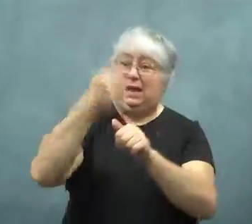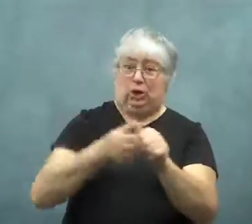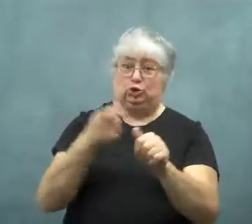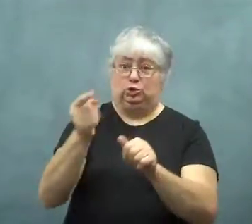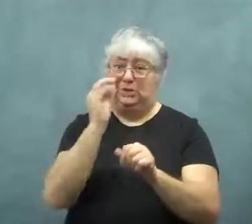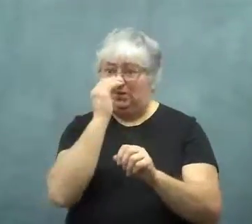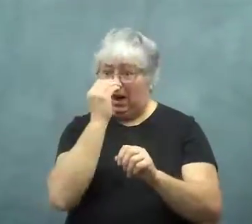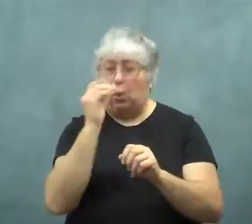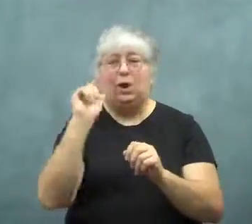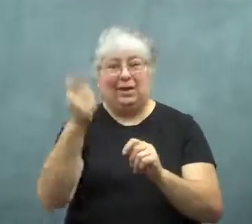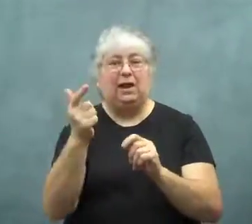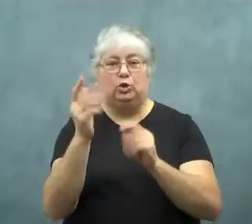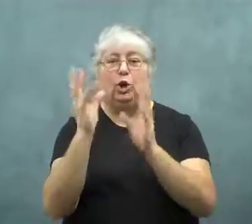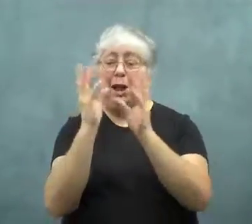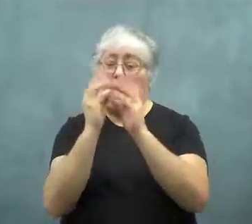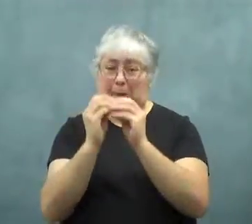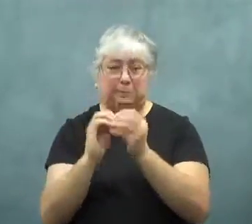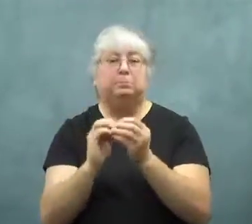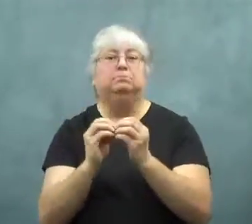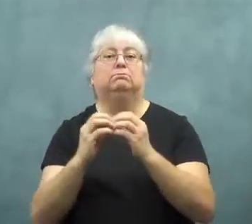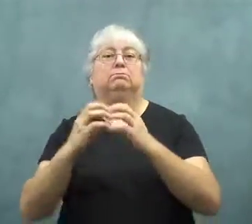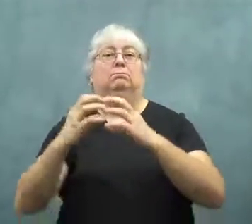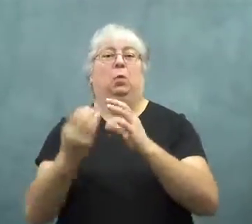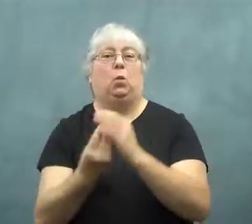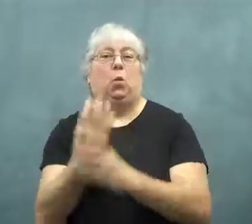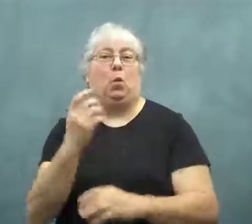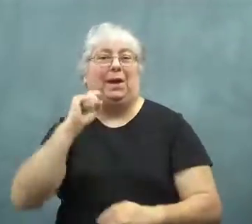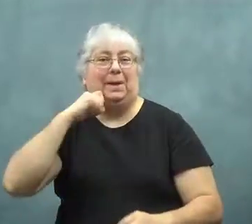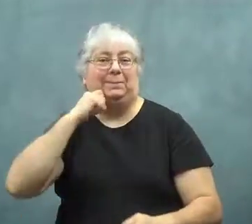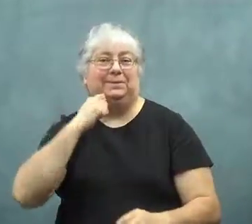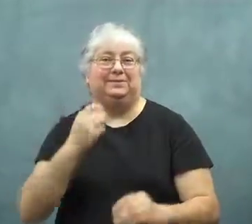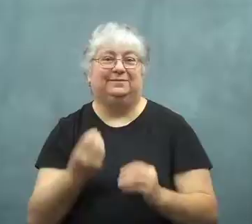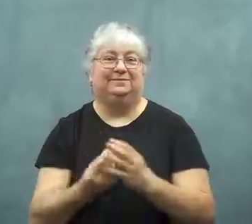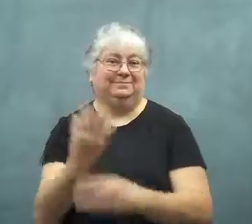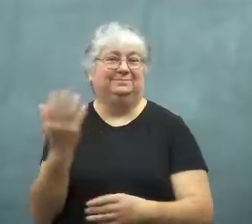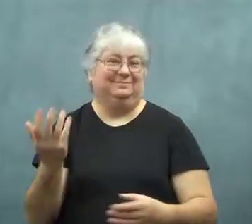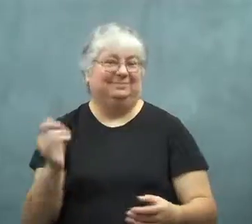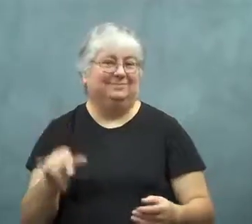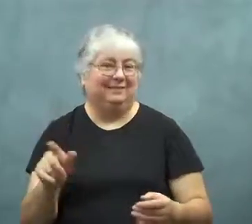Each of these blossoms can develop into an apple.